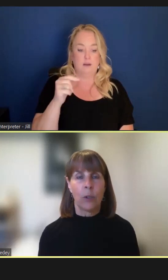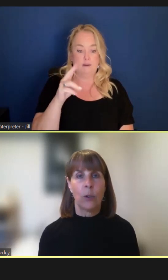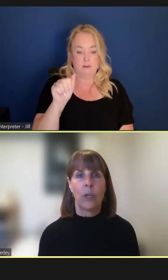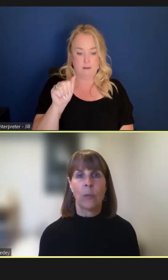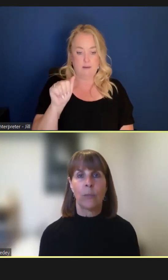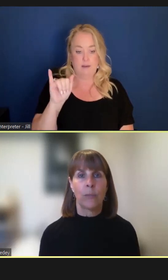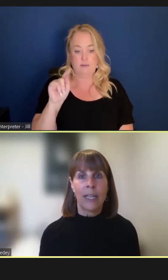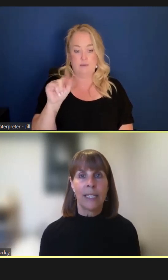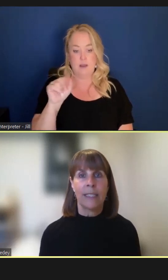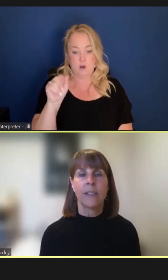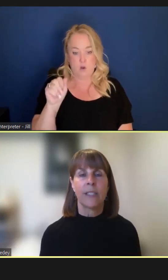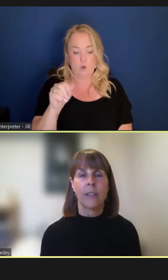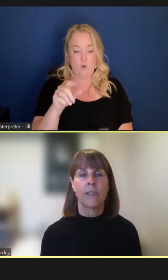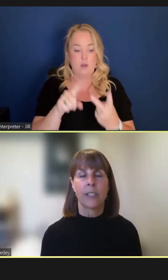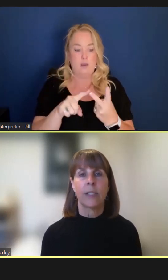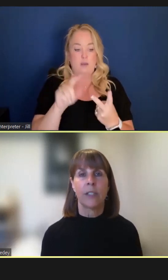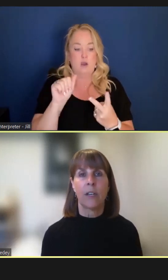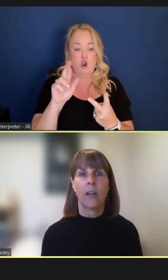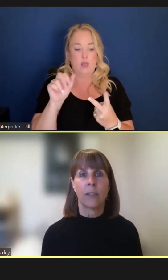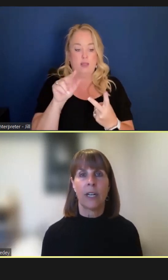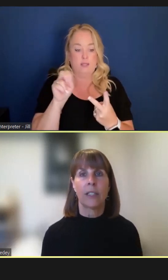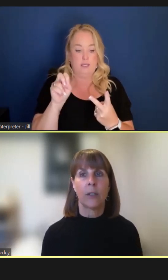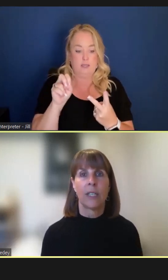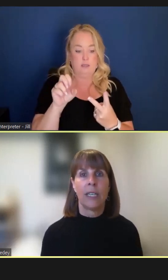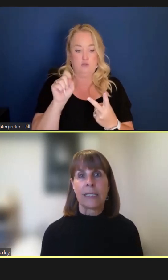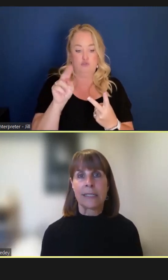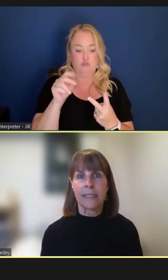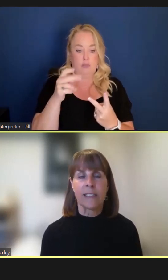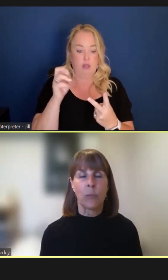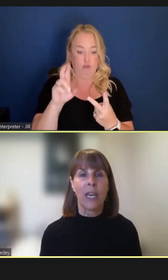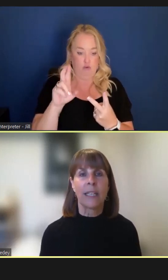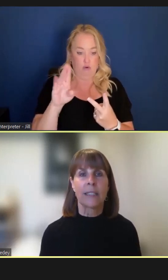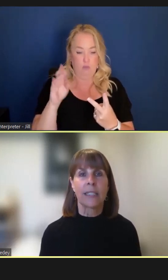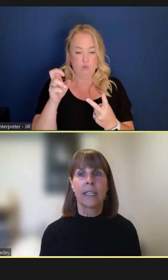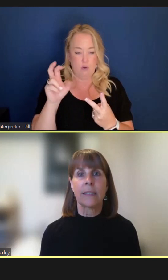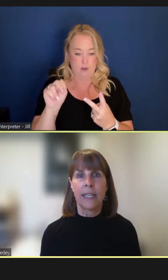who had pioneered the effort here in Colorado to systematically collect